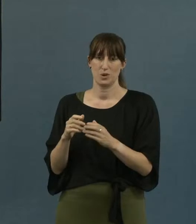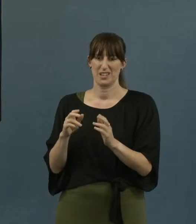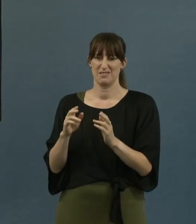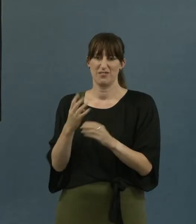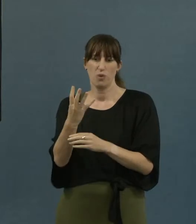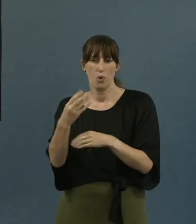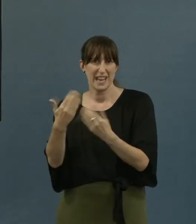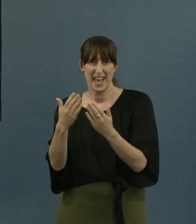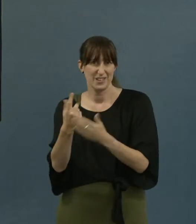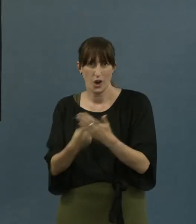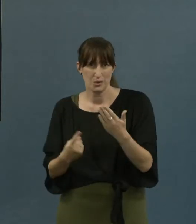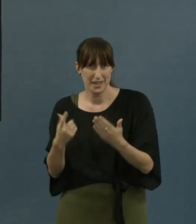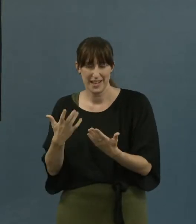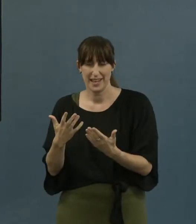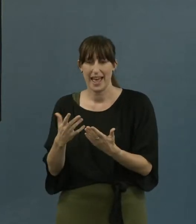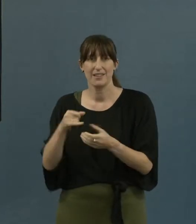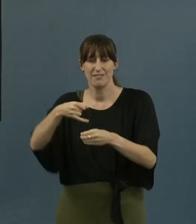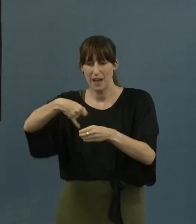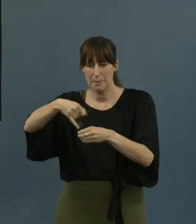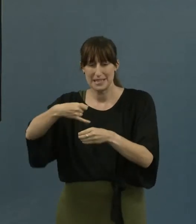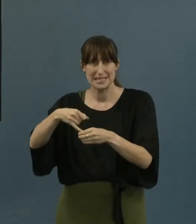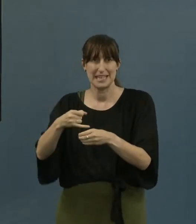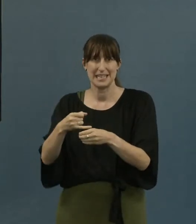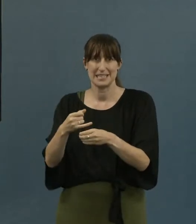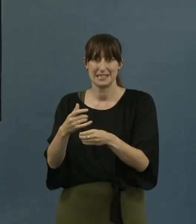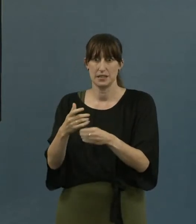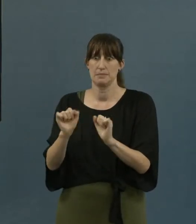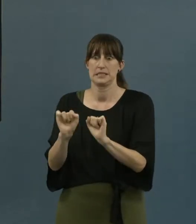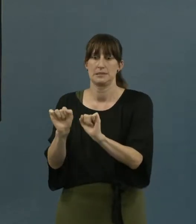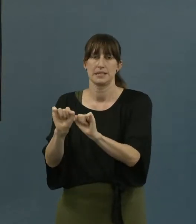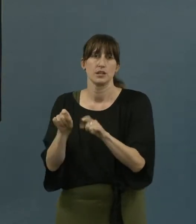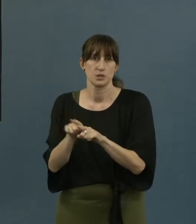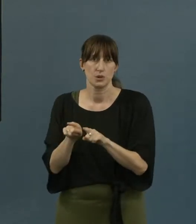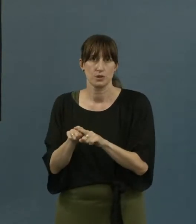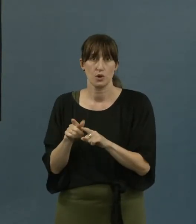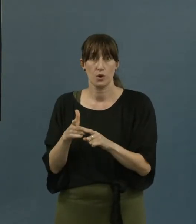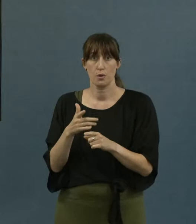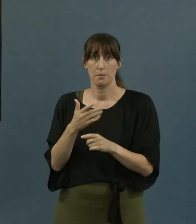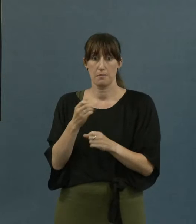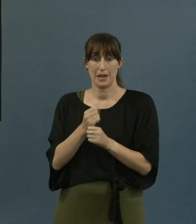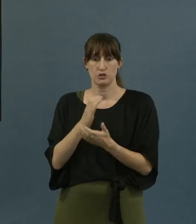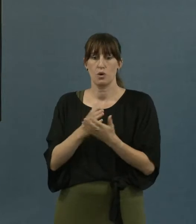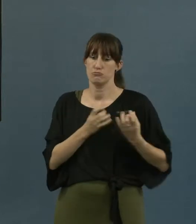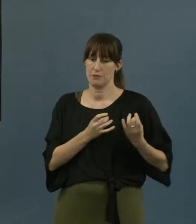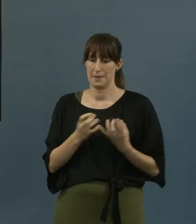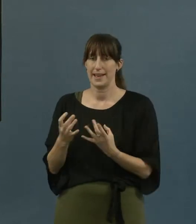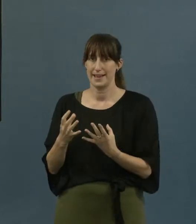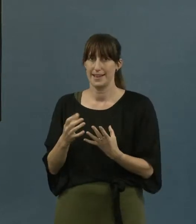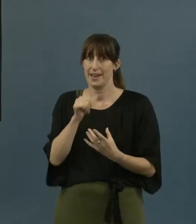and our community pharmacies to